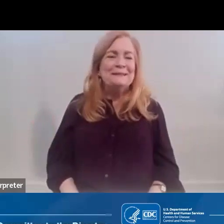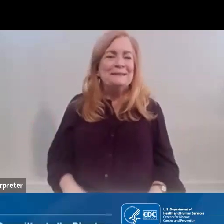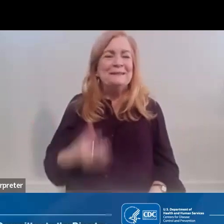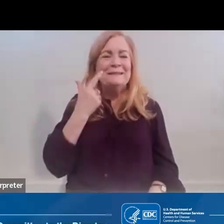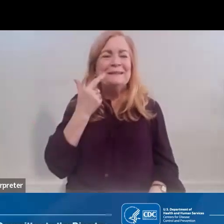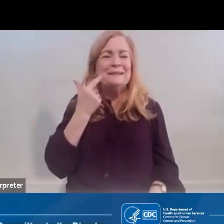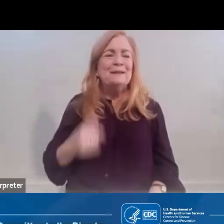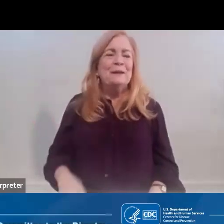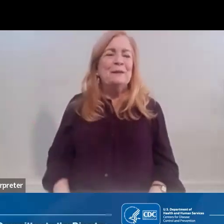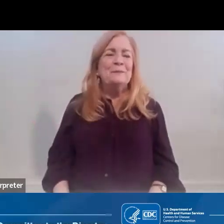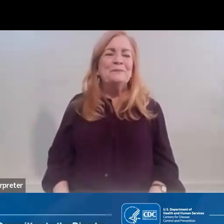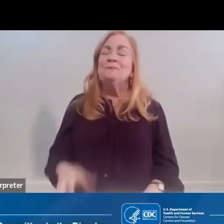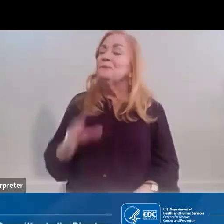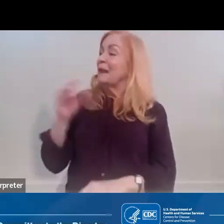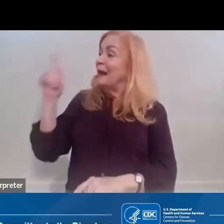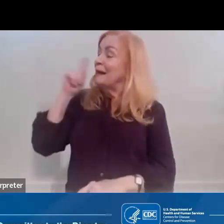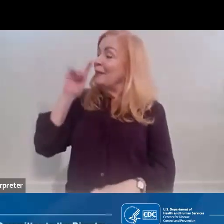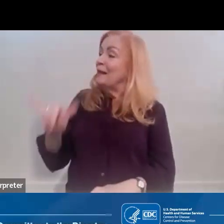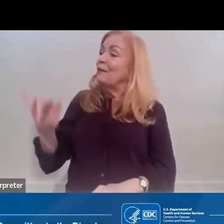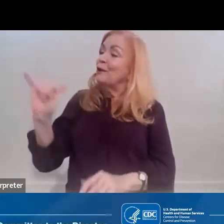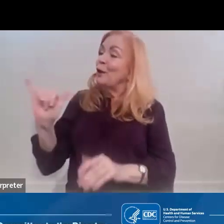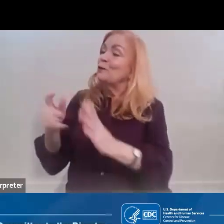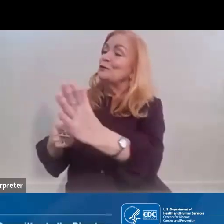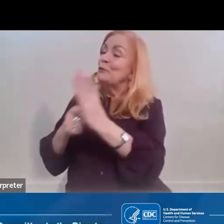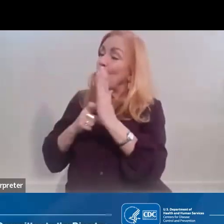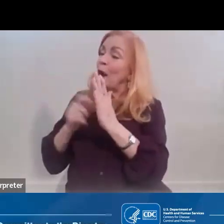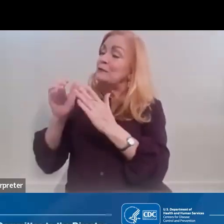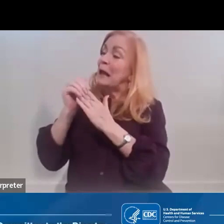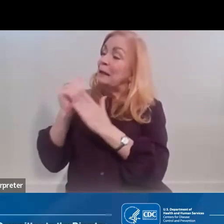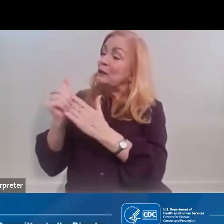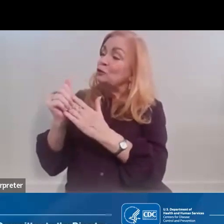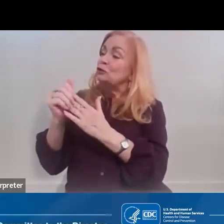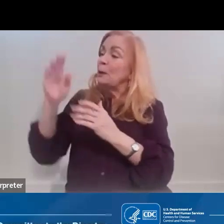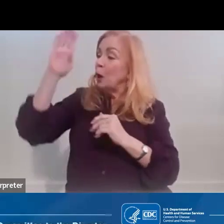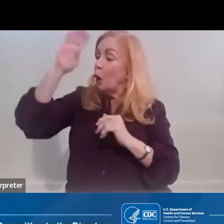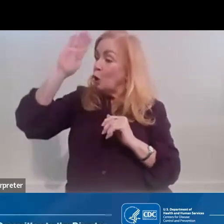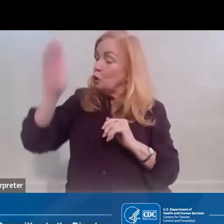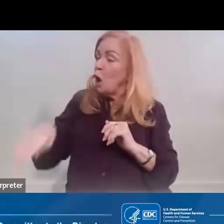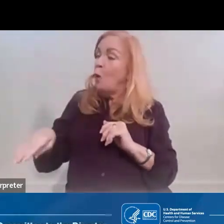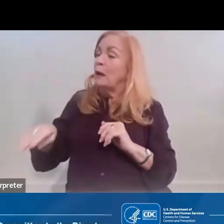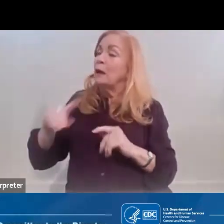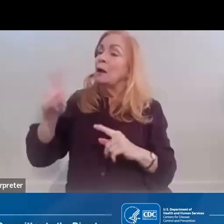Well, and I think that that also requires leadership knowing when you hear a thing,